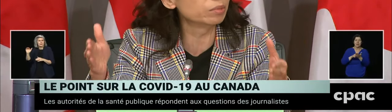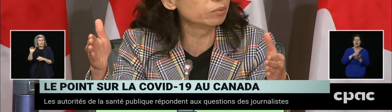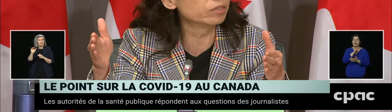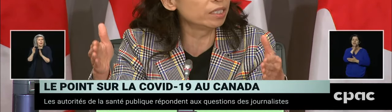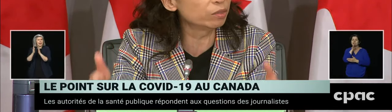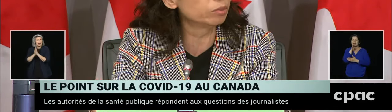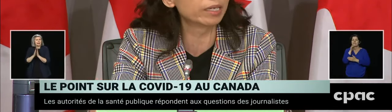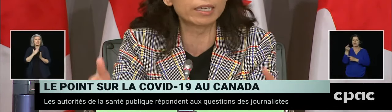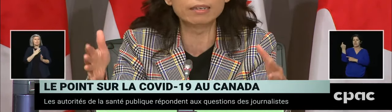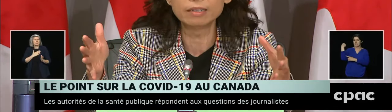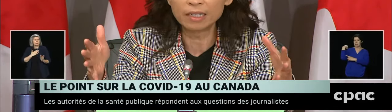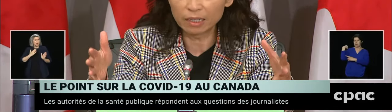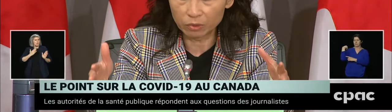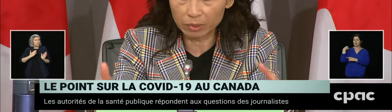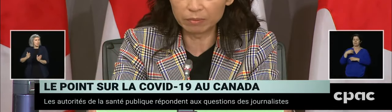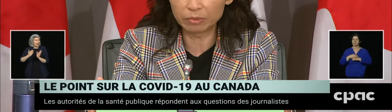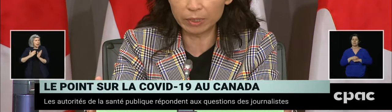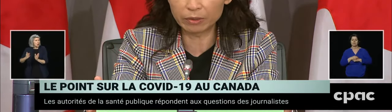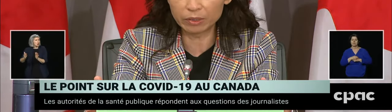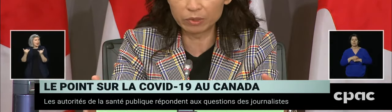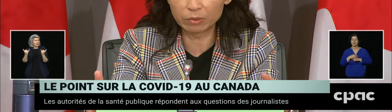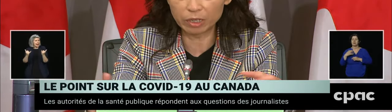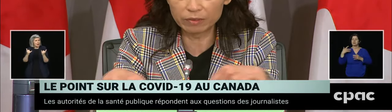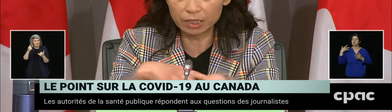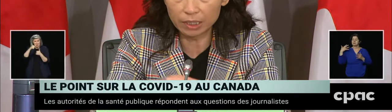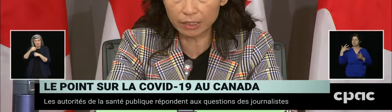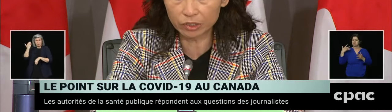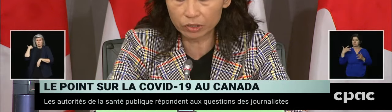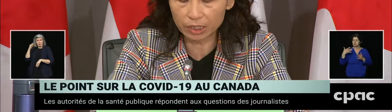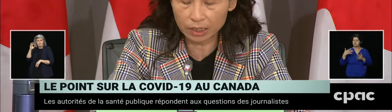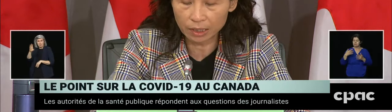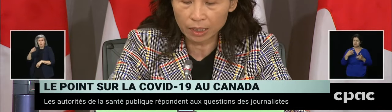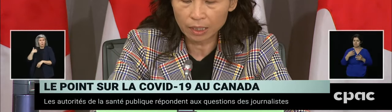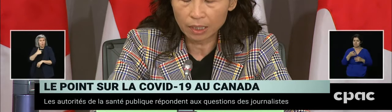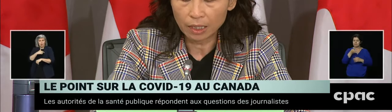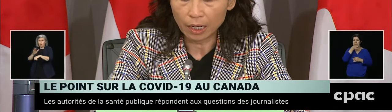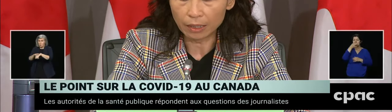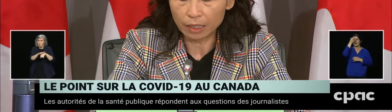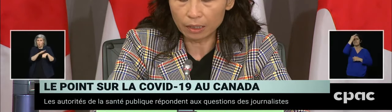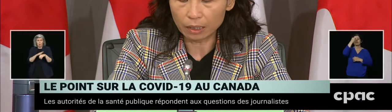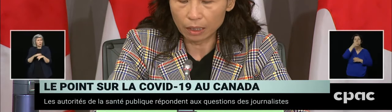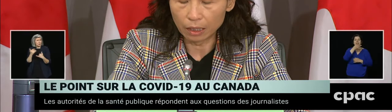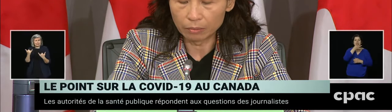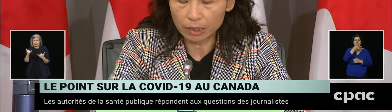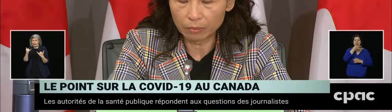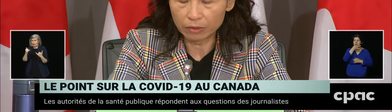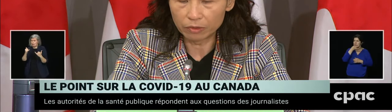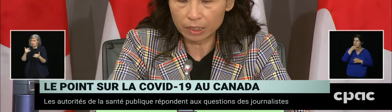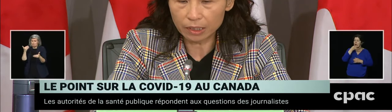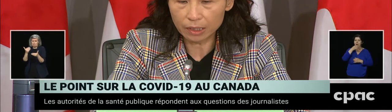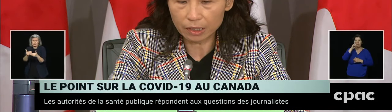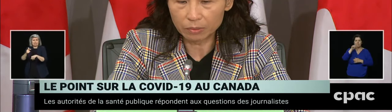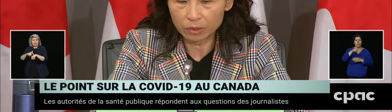PREPAREDNESS. AND I DON'T KNOW, IN FEBRUARY, WE'RE SAYING THE WINDOW FOR PREPAREDNESS IS CLOSING. PEOPLE NEED TO PREPARE.